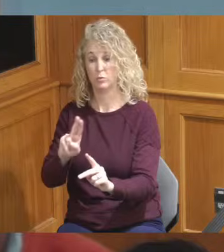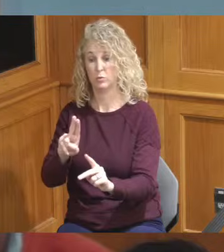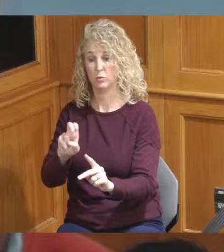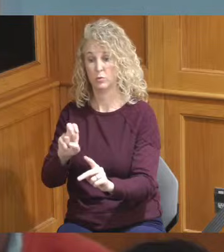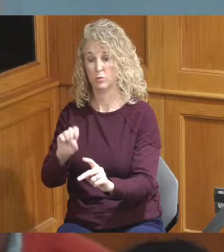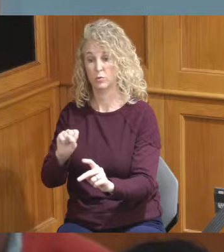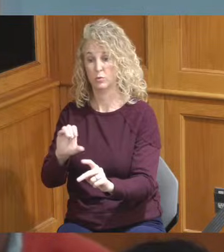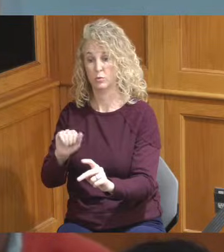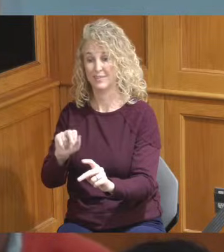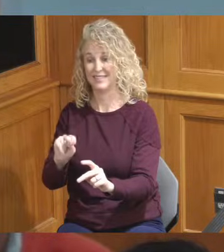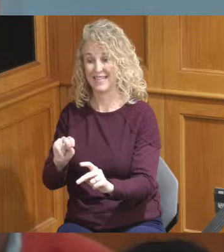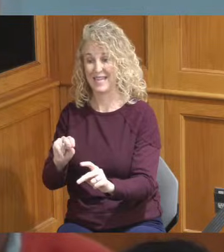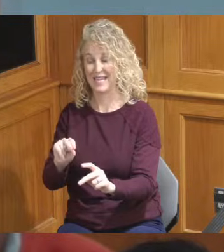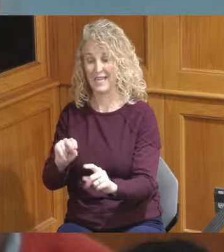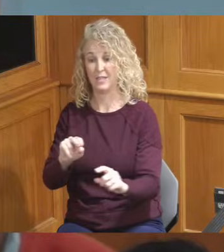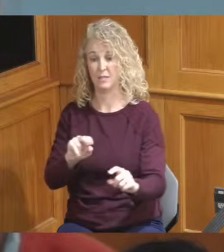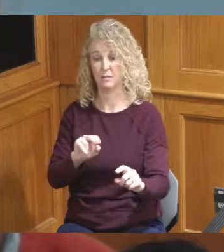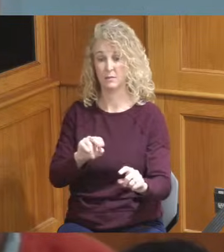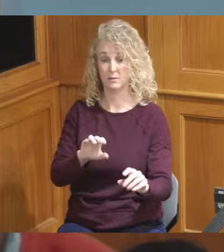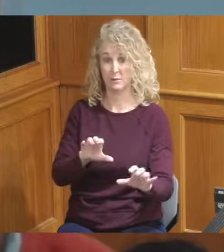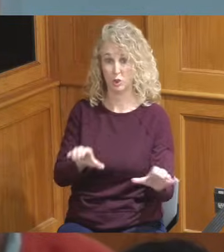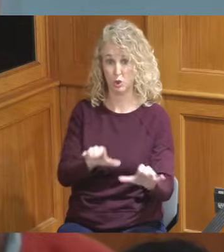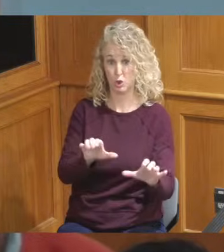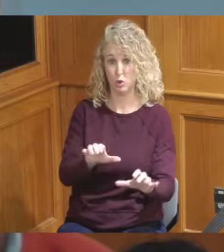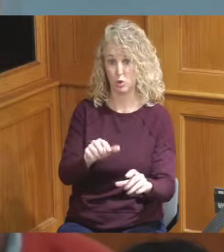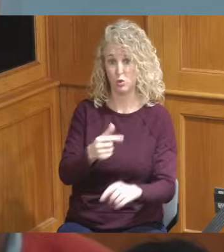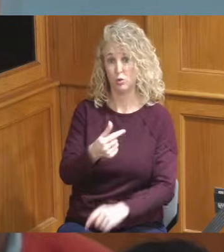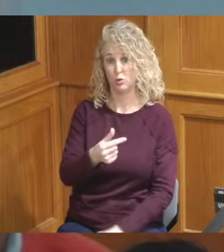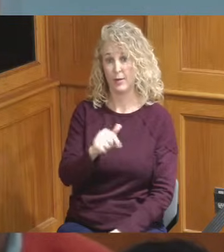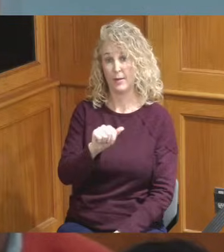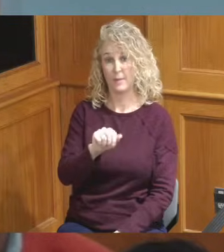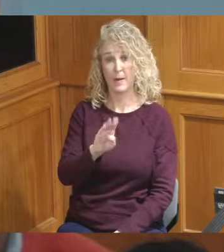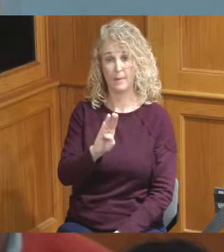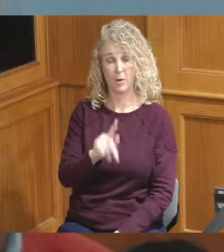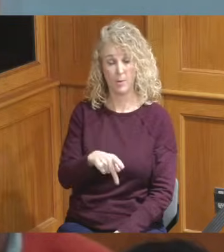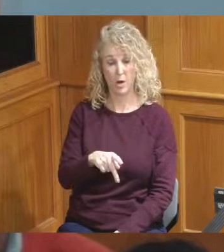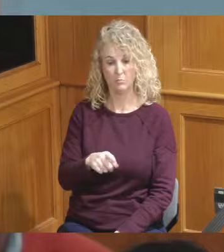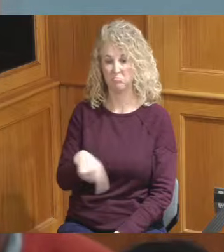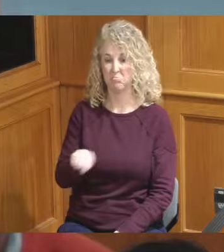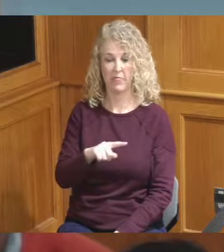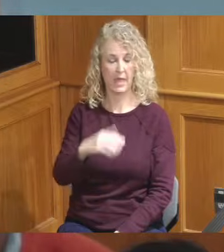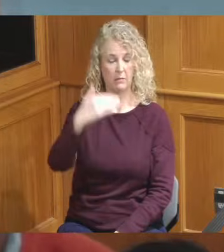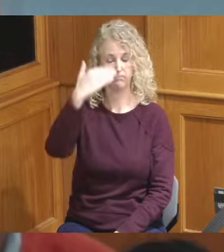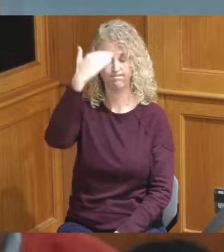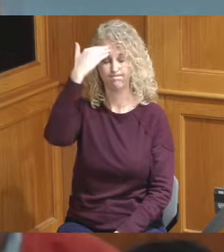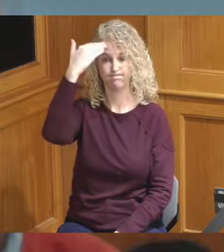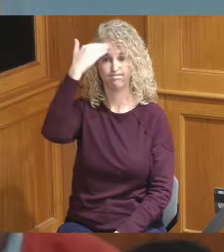be doing this work at JBP very knowledgeable and and and experienced in in doing something